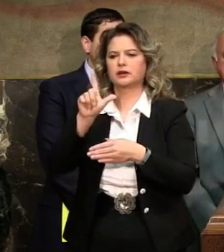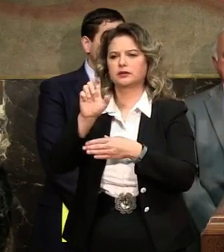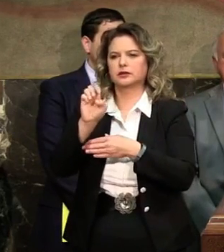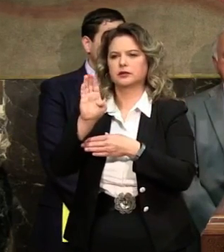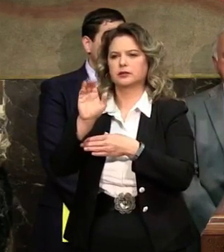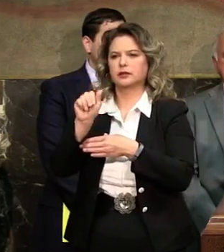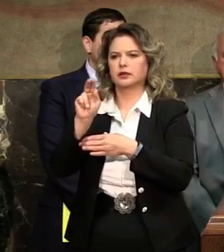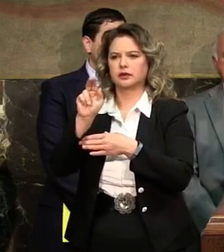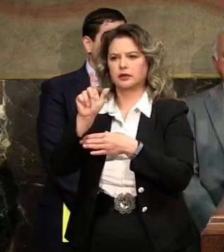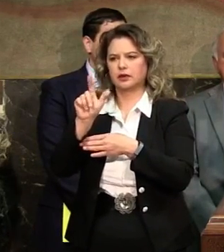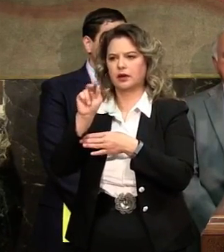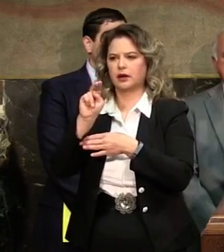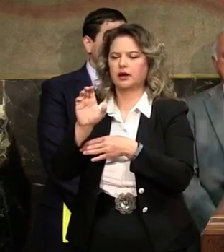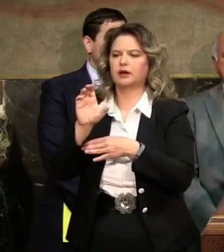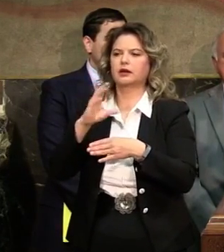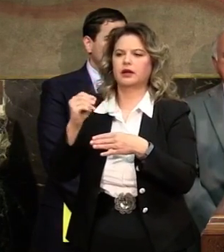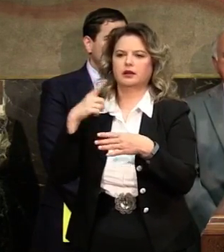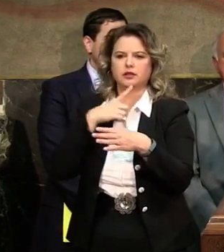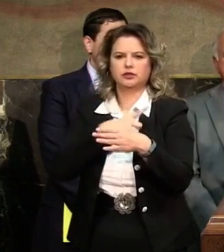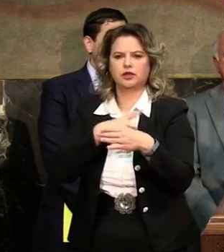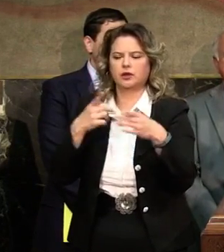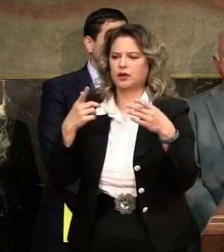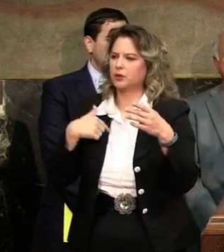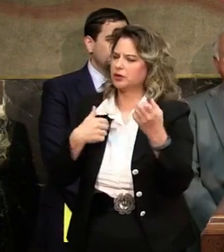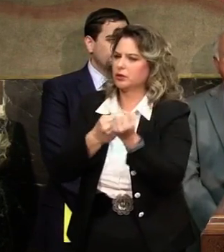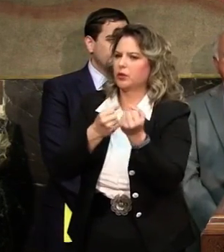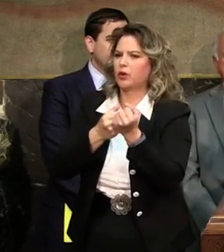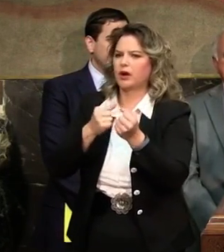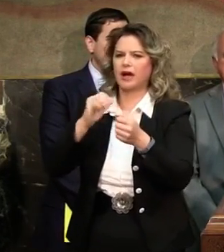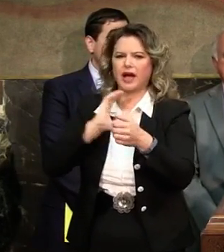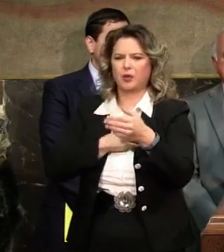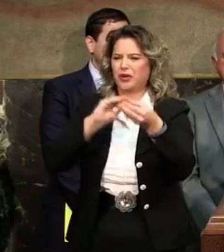terms of getting our numbers down because we want to be smart about what